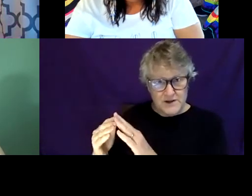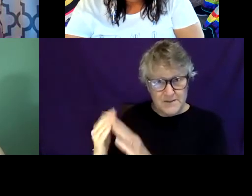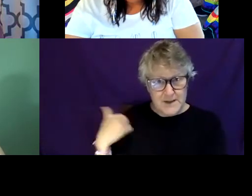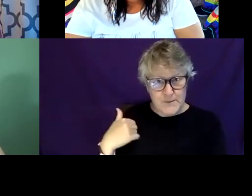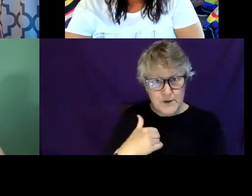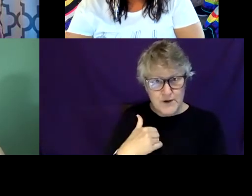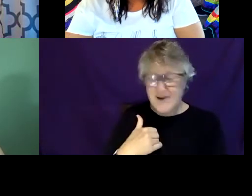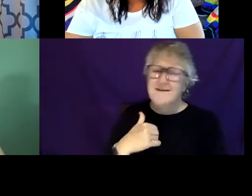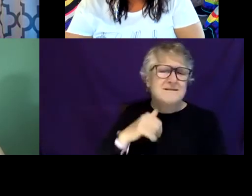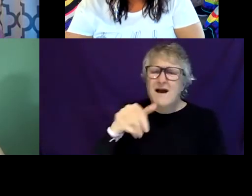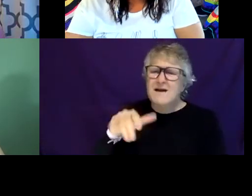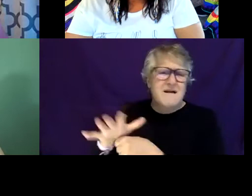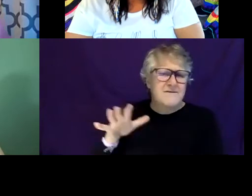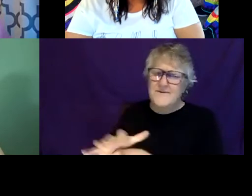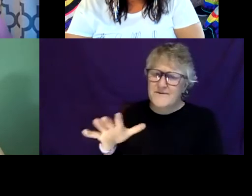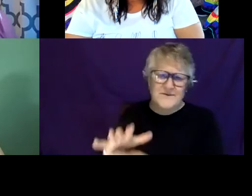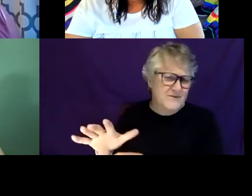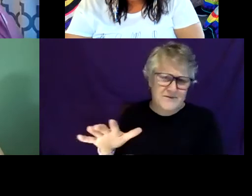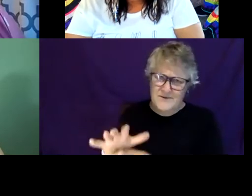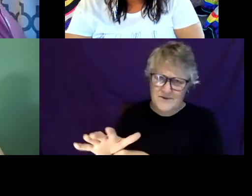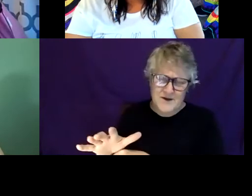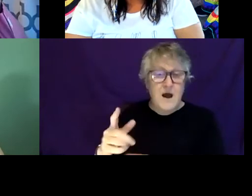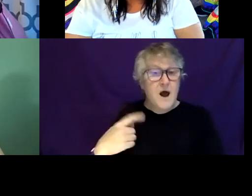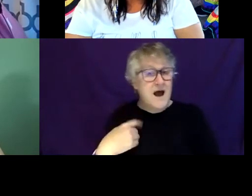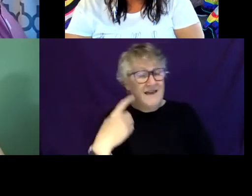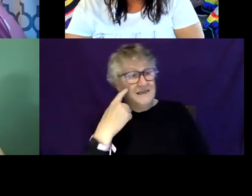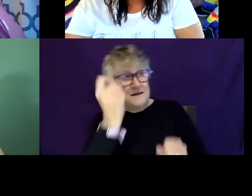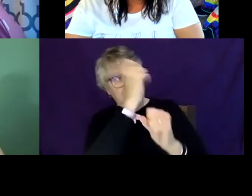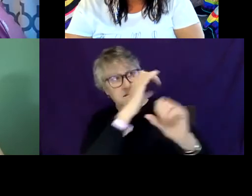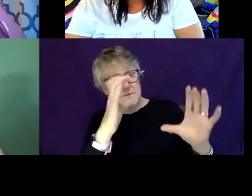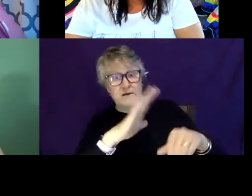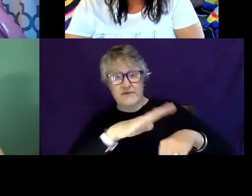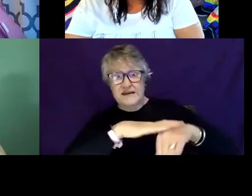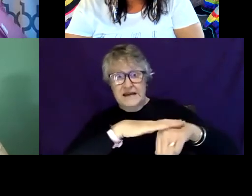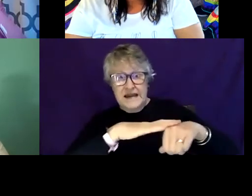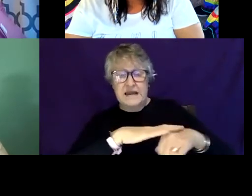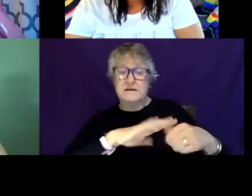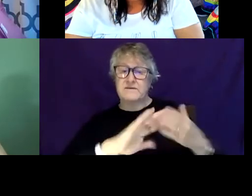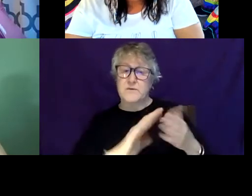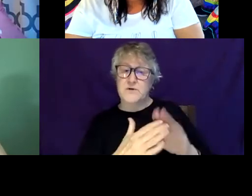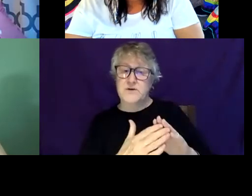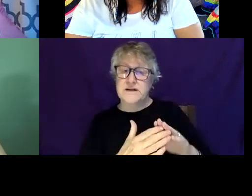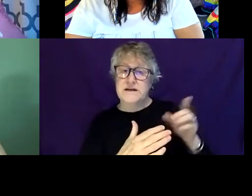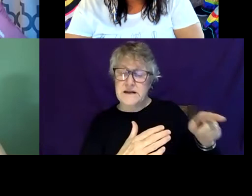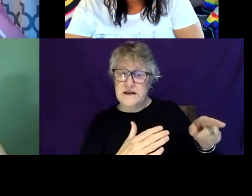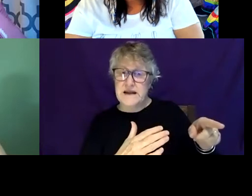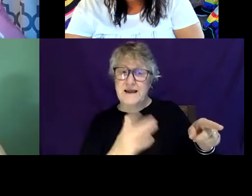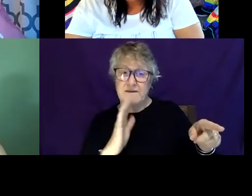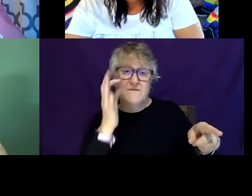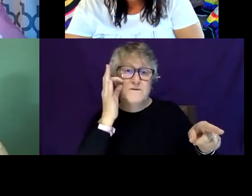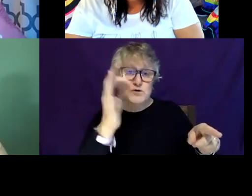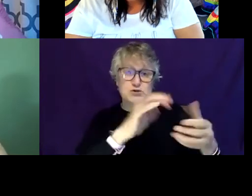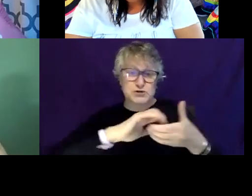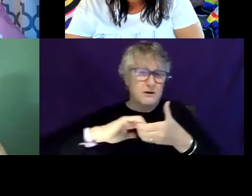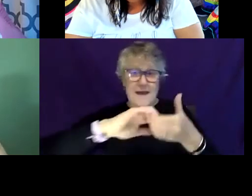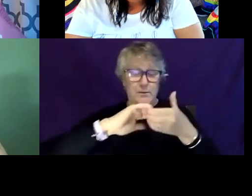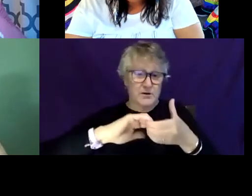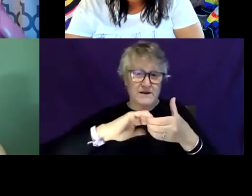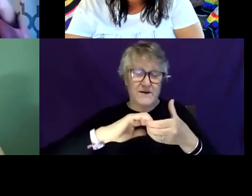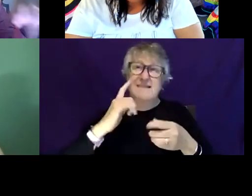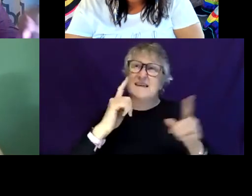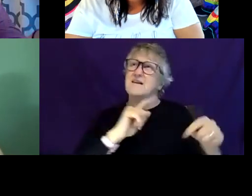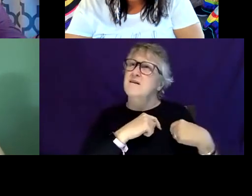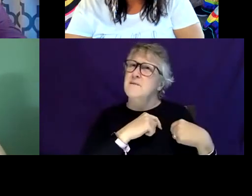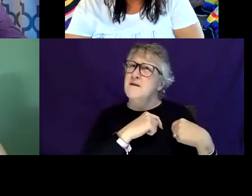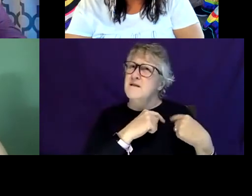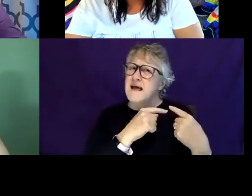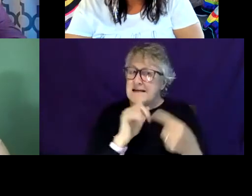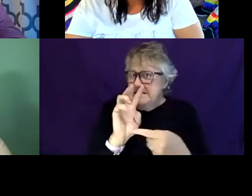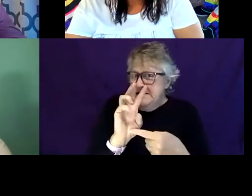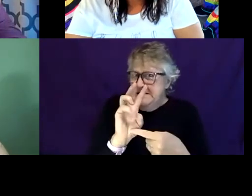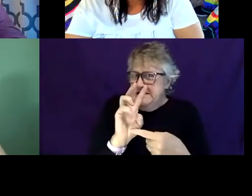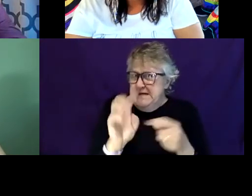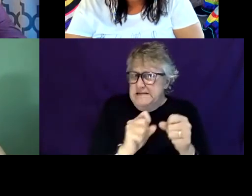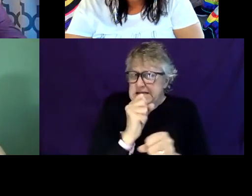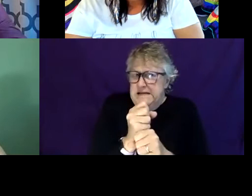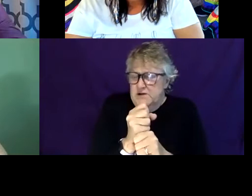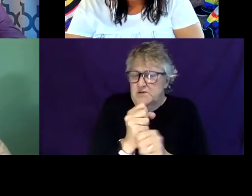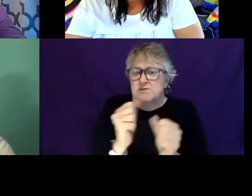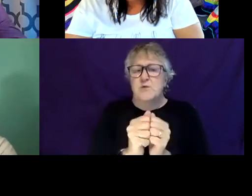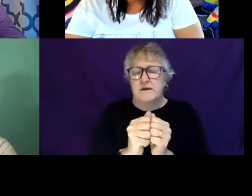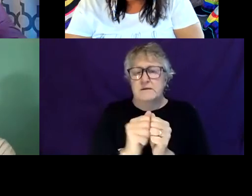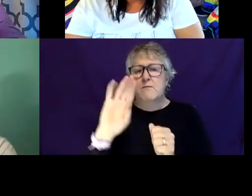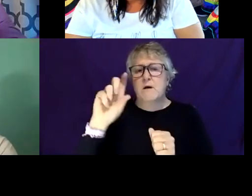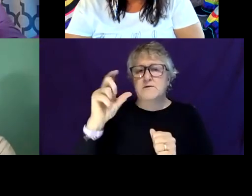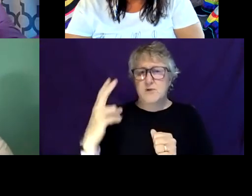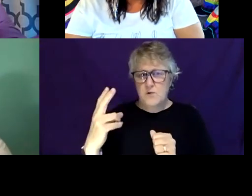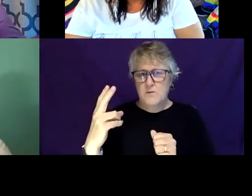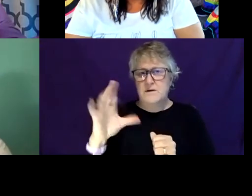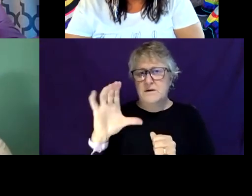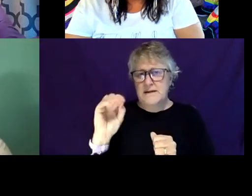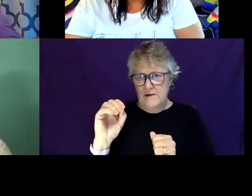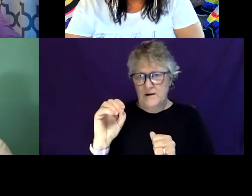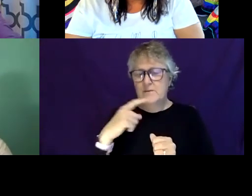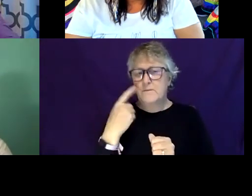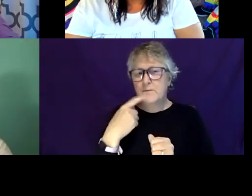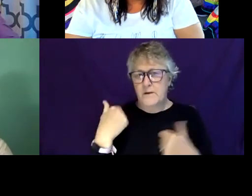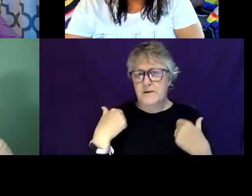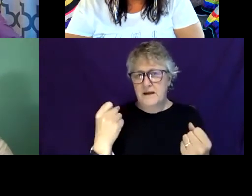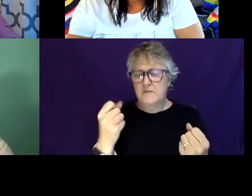You know, I think about the Native community and the work of the Future Generations Collaborative over, I think maybe the last six years with Multnomah County Health Department Public Health, Maternal and Child Health.